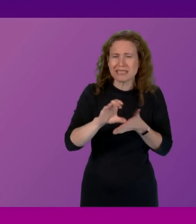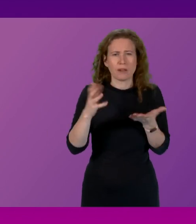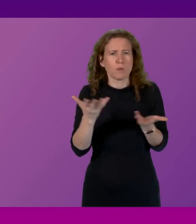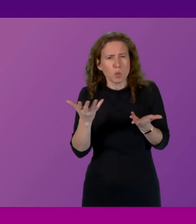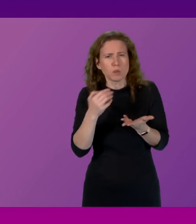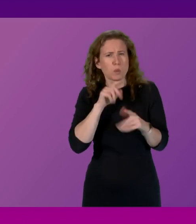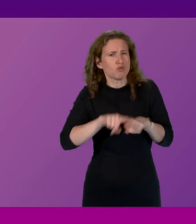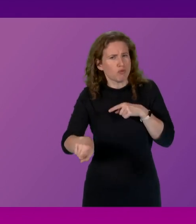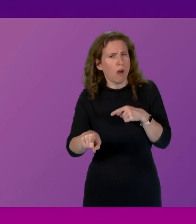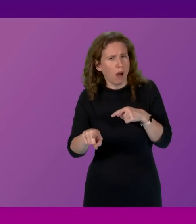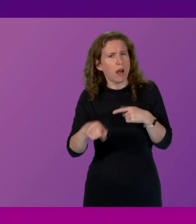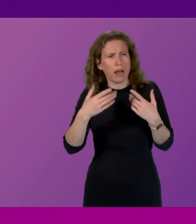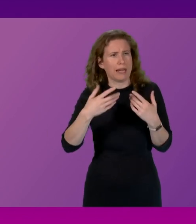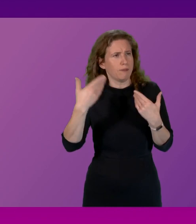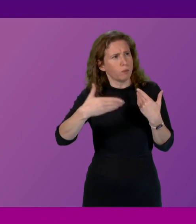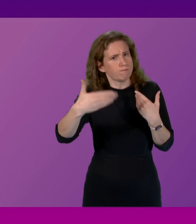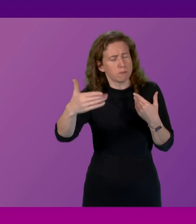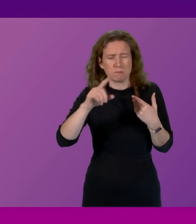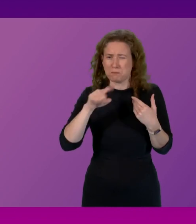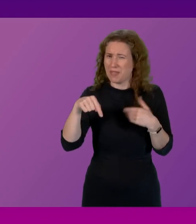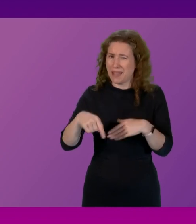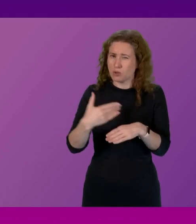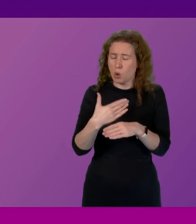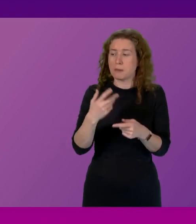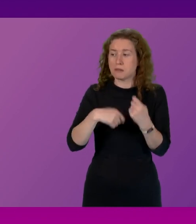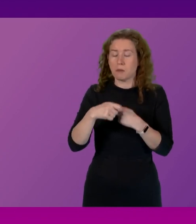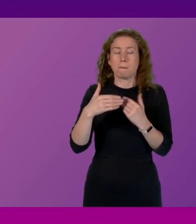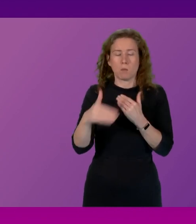investment in the years to come, but that job has been made considerably harder by the